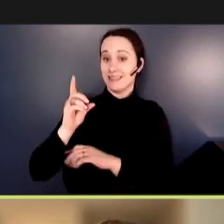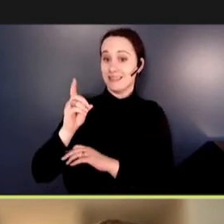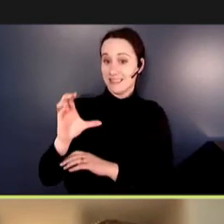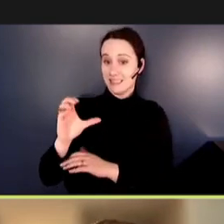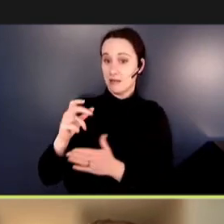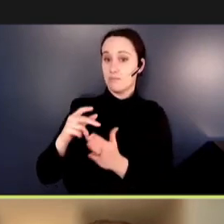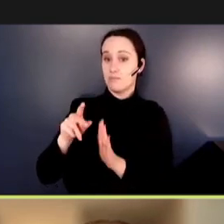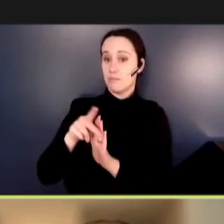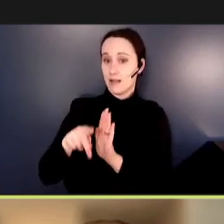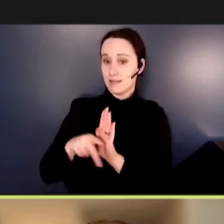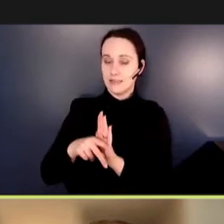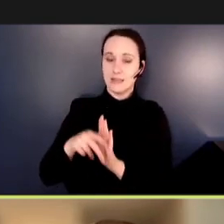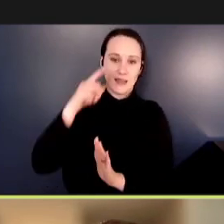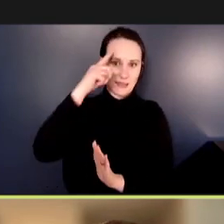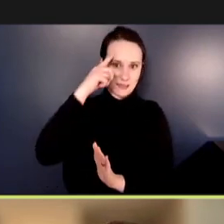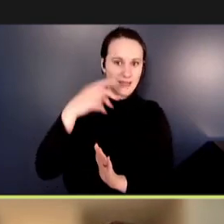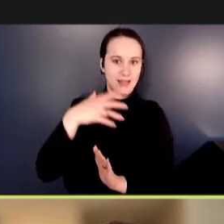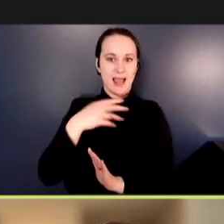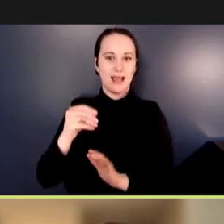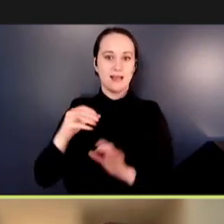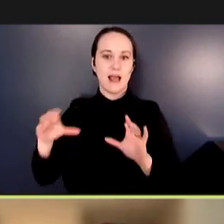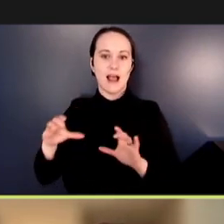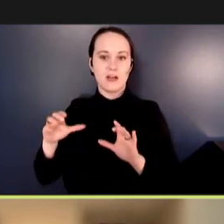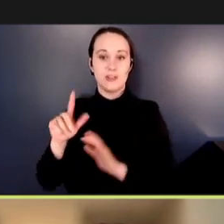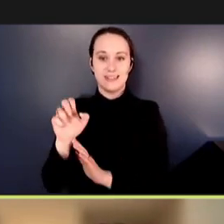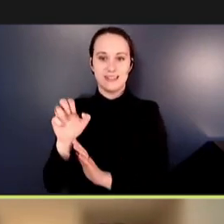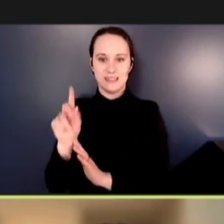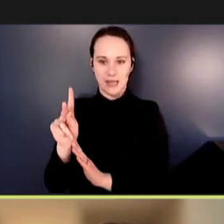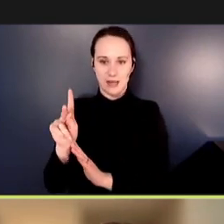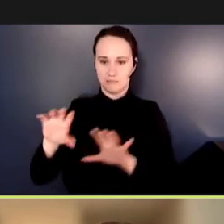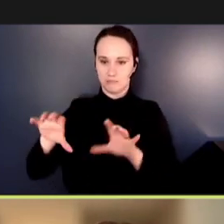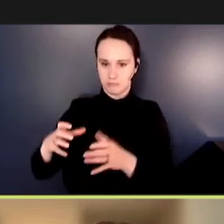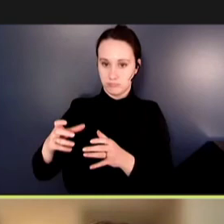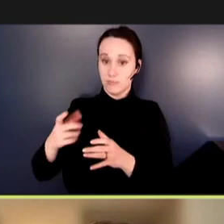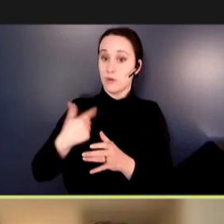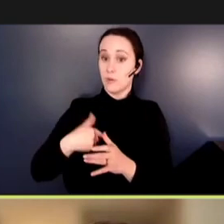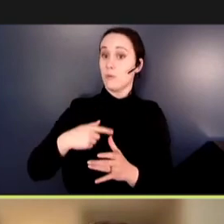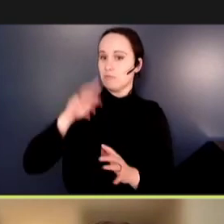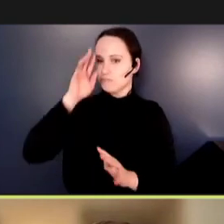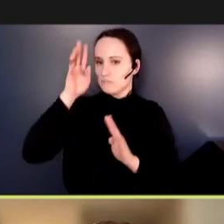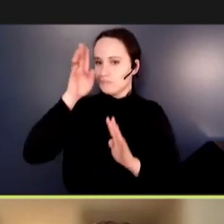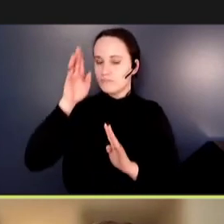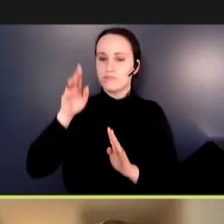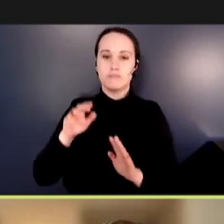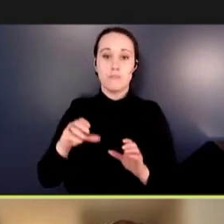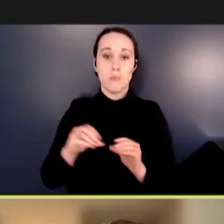action tank. So we create and advocate for progressive policy ideas through our research